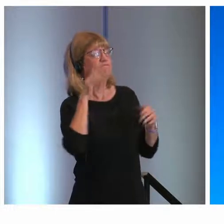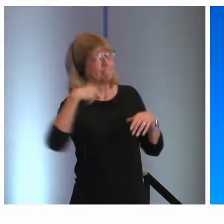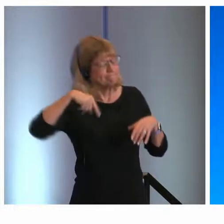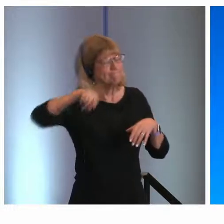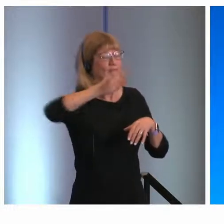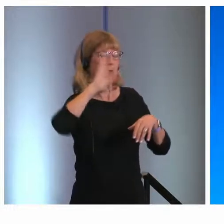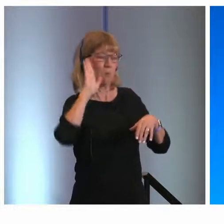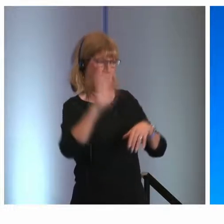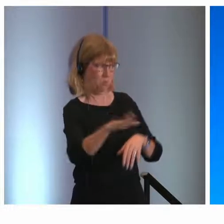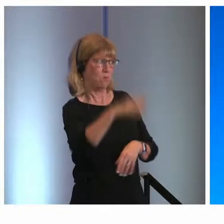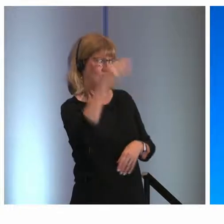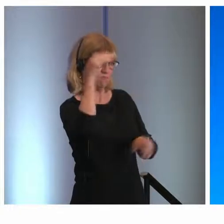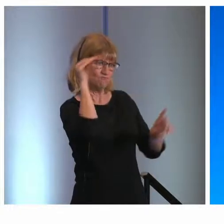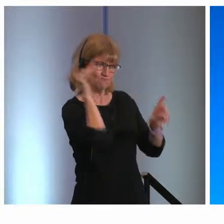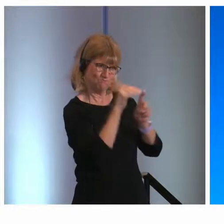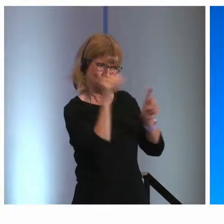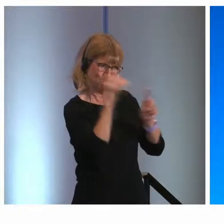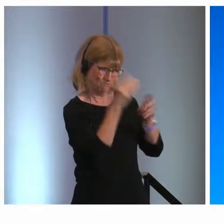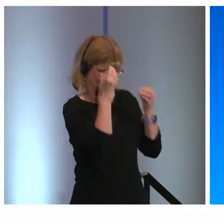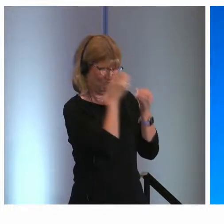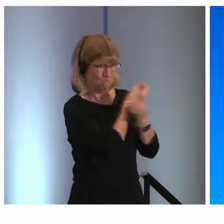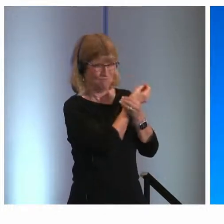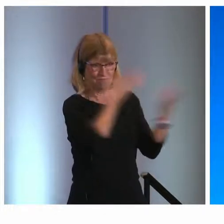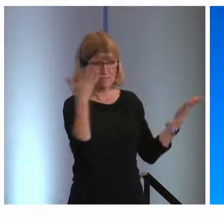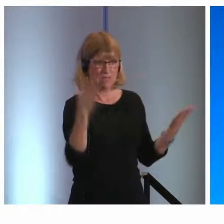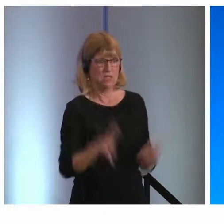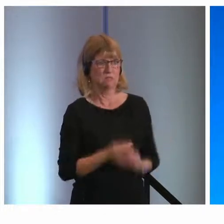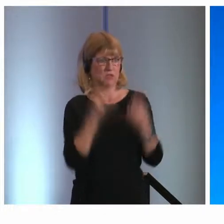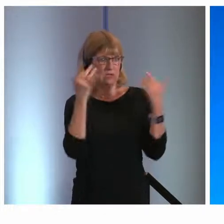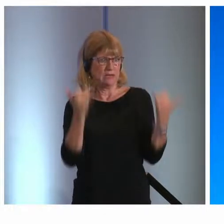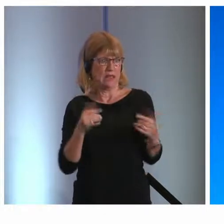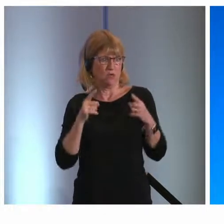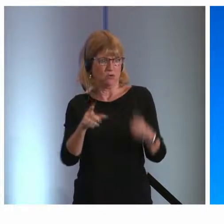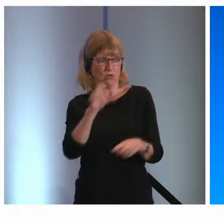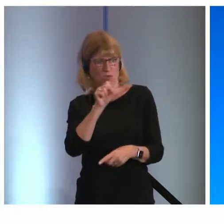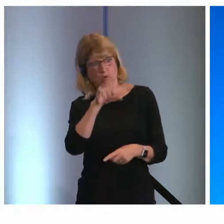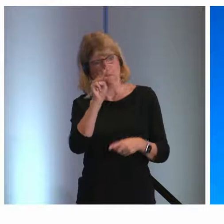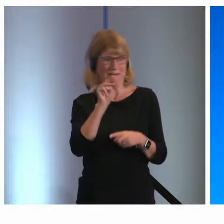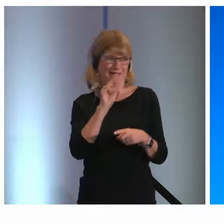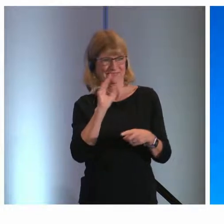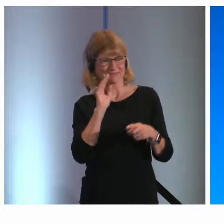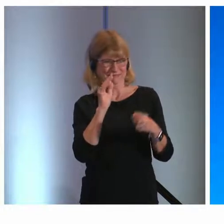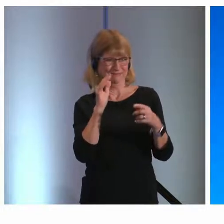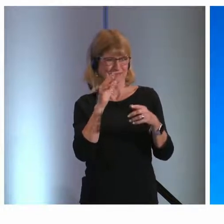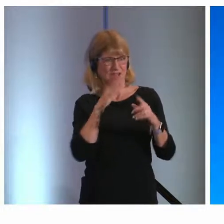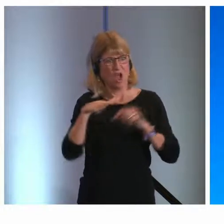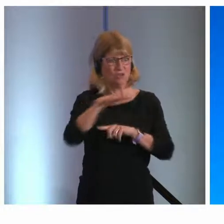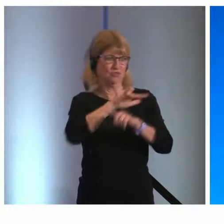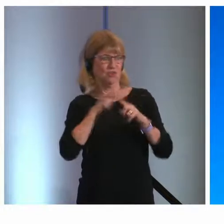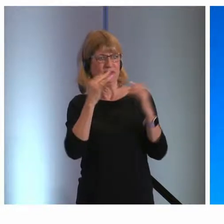out. As we've seen in numerous films, television shows when there is inauthentic representation, the community does speak out.